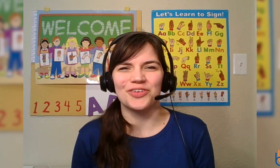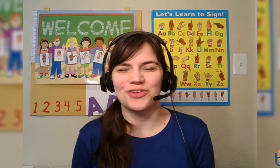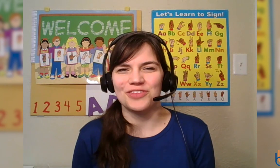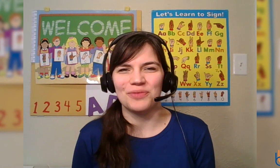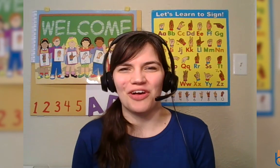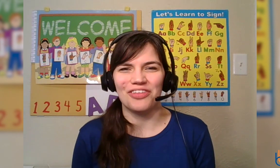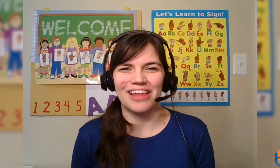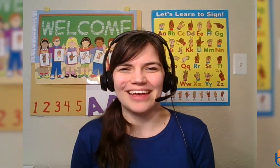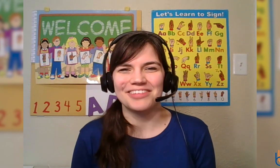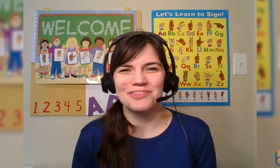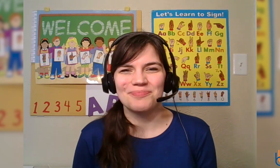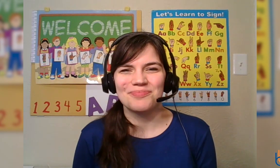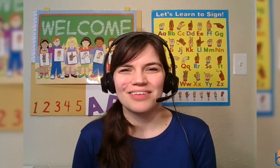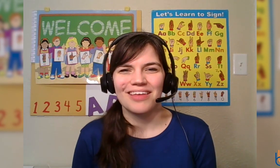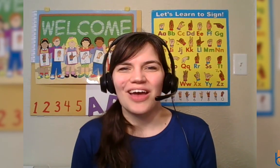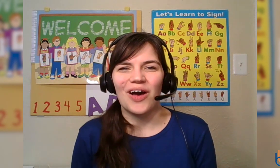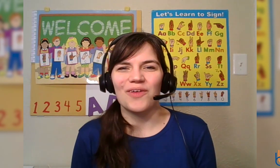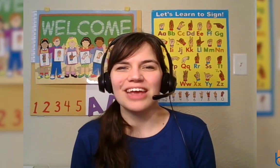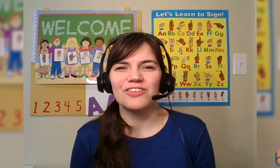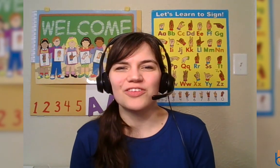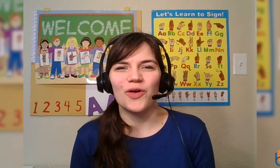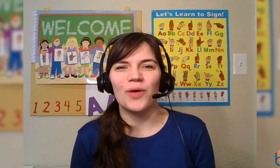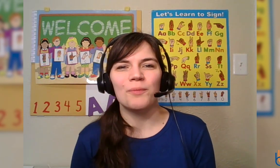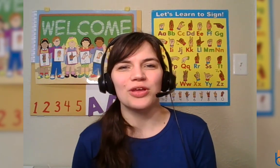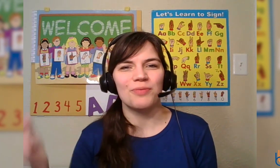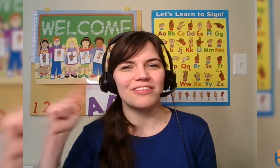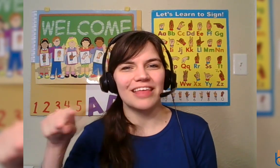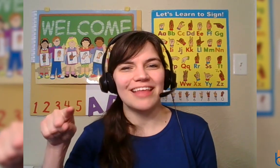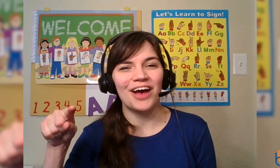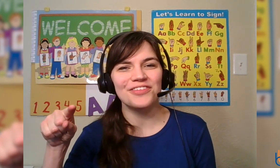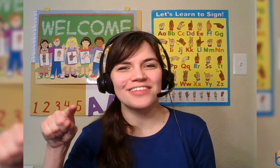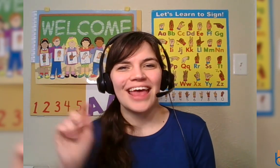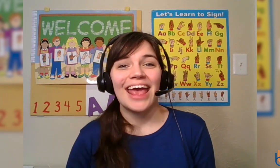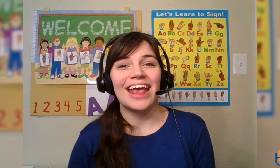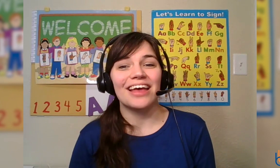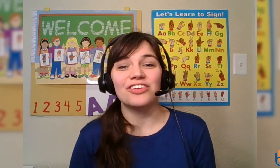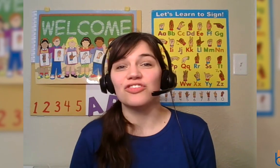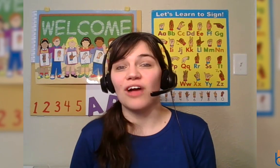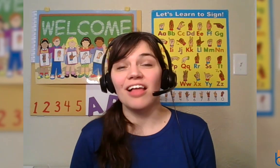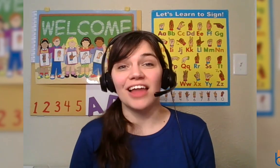confusing with all the lines. Alright, so put your pencil at the house and draw a